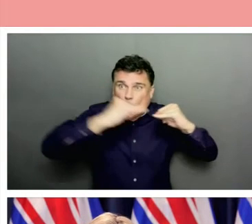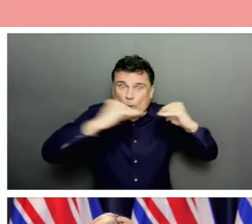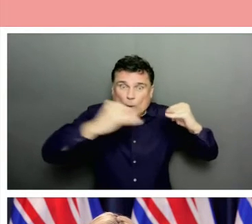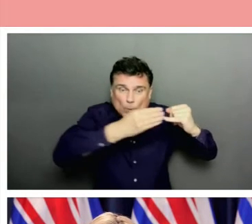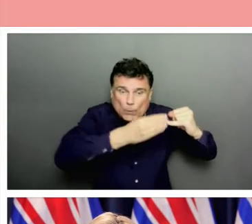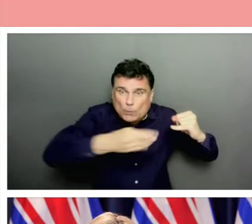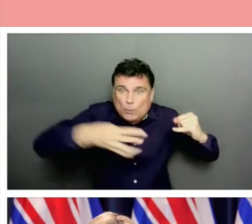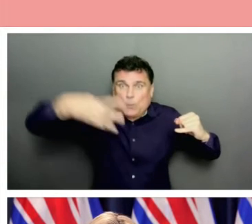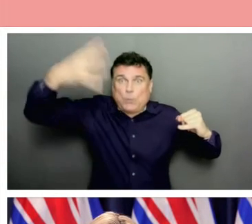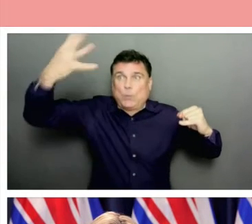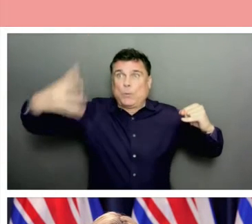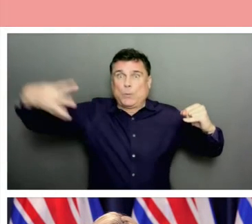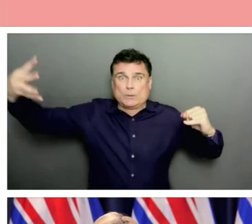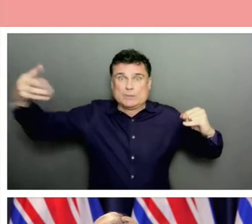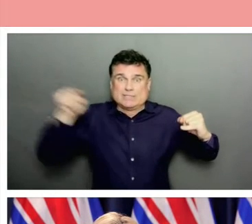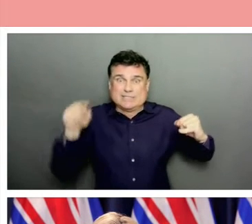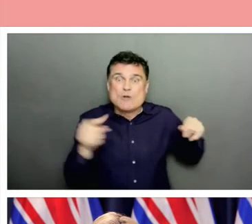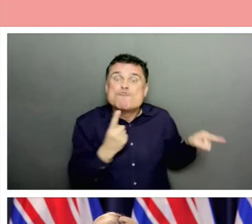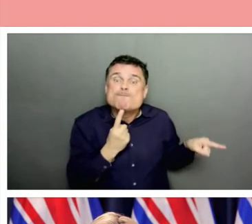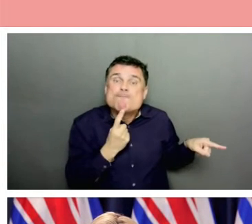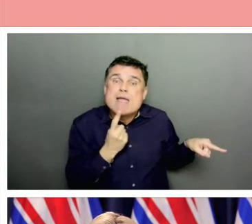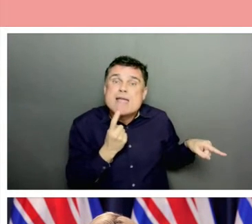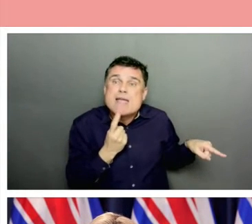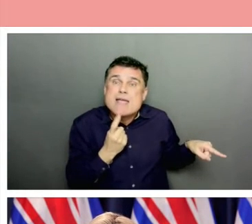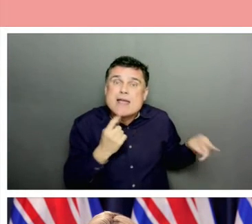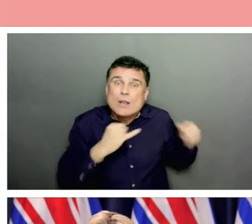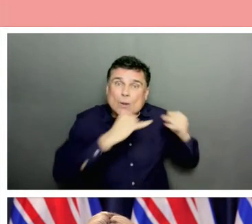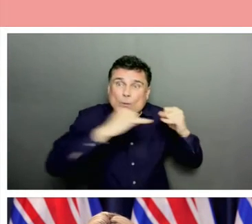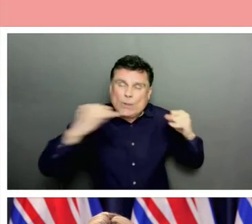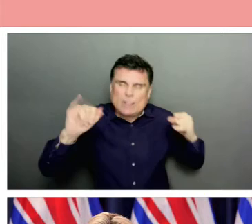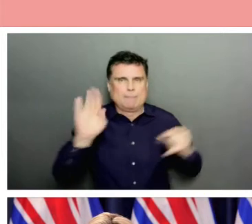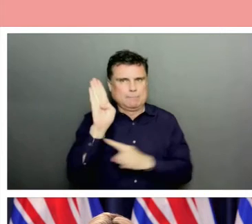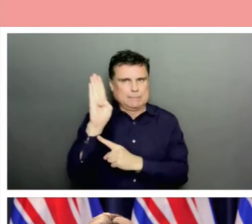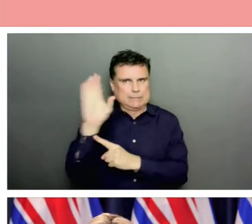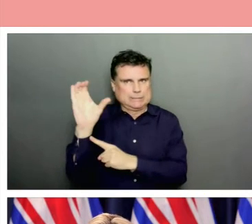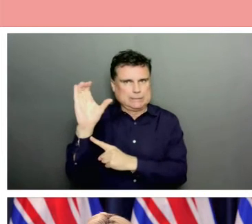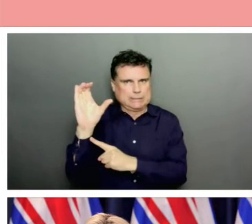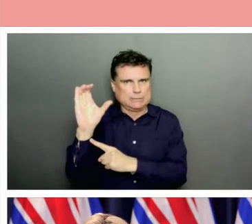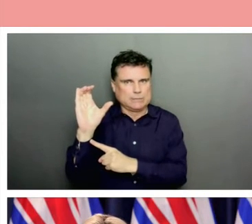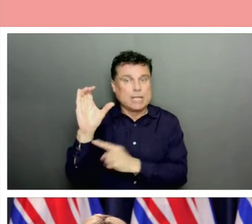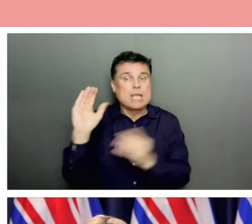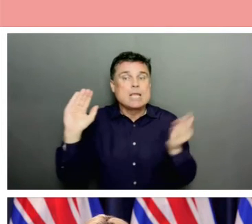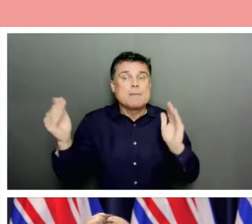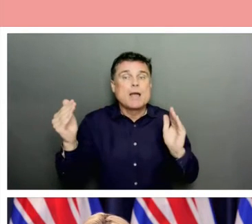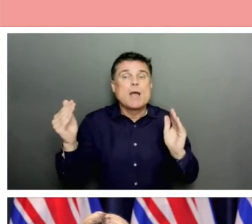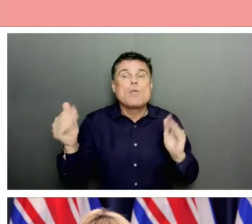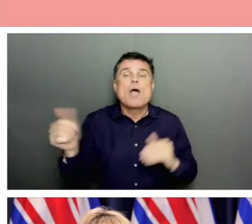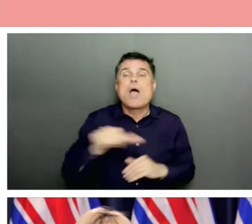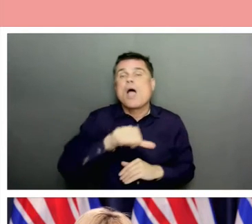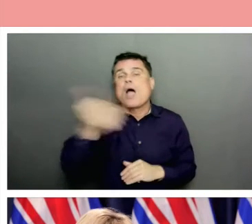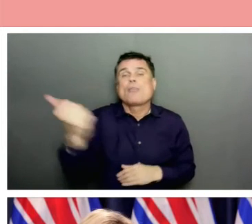levelled off in terms of daily cases per million. Our seven-day rolling average, and we remain lower